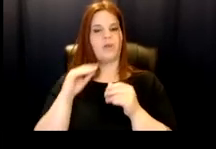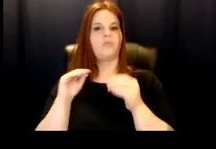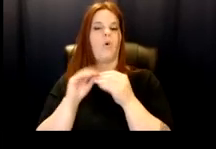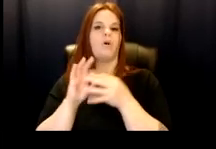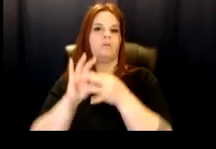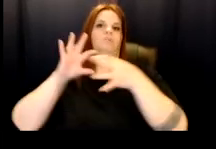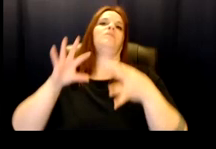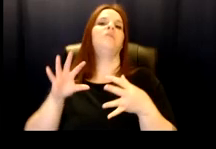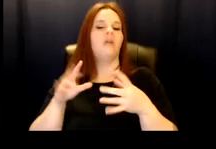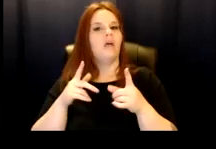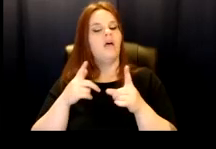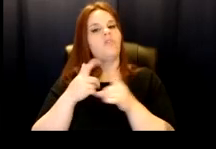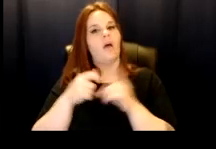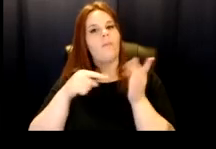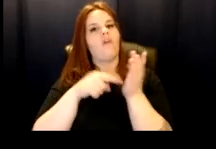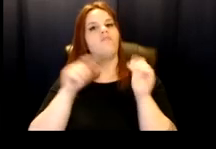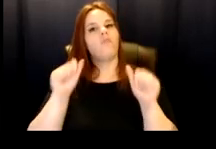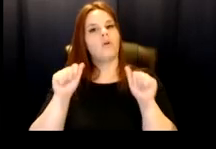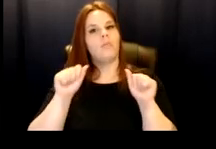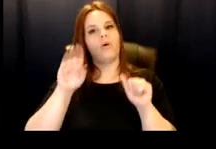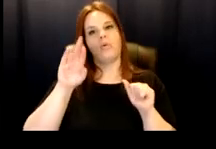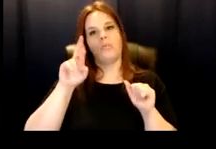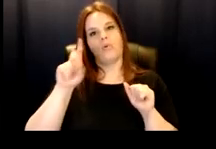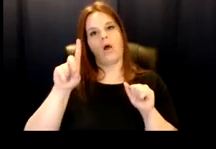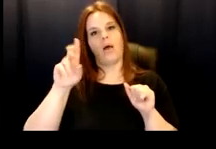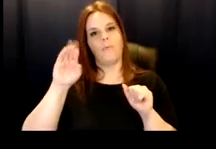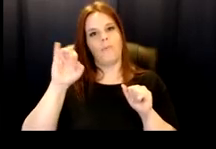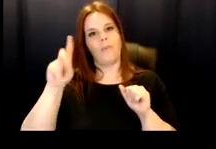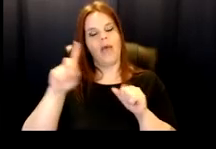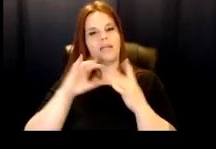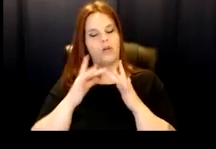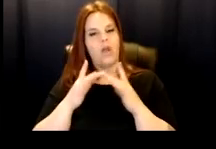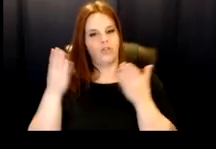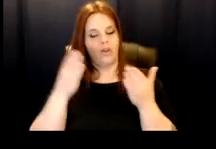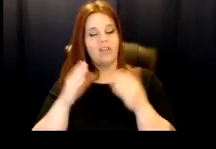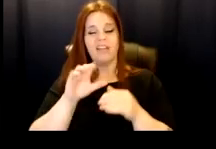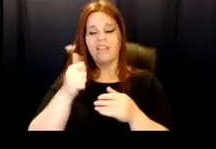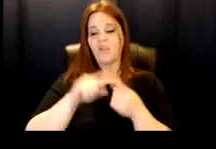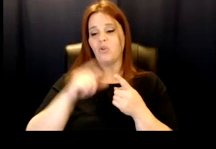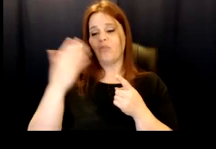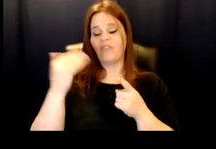broadband services. Approximately 10 to 15 million students don't have broadband at home.